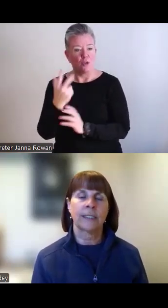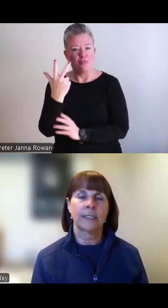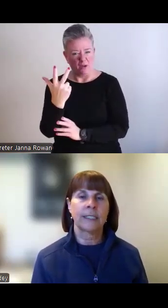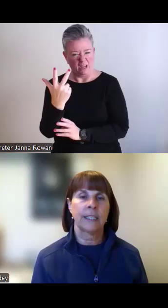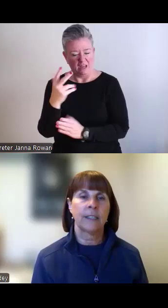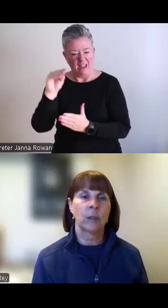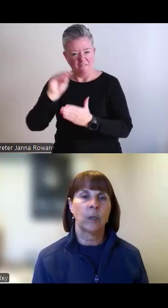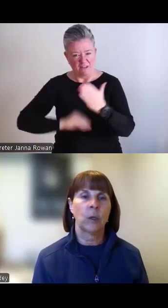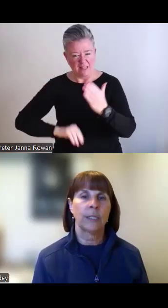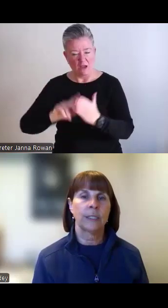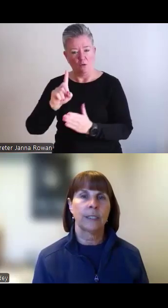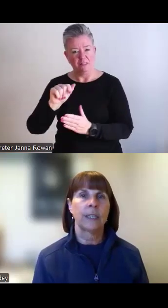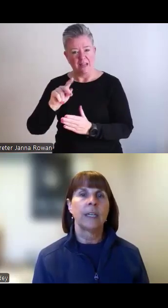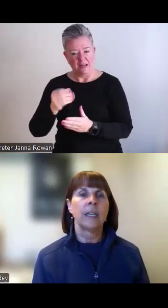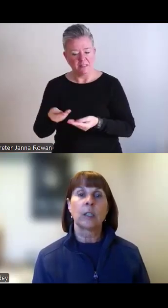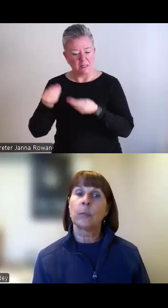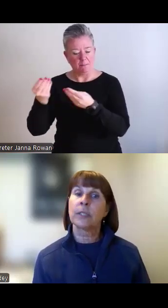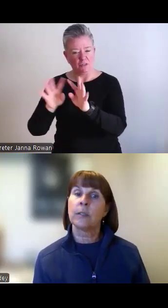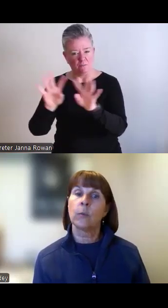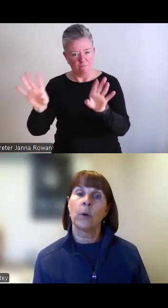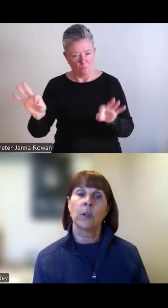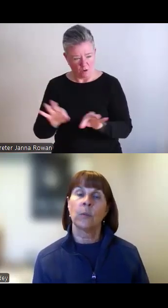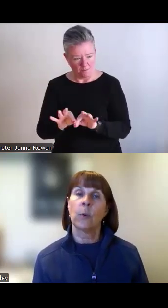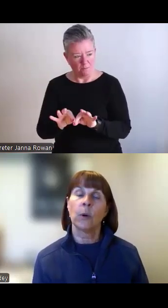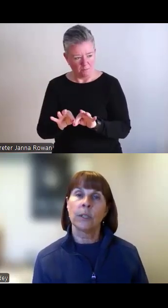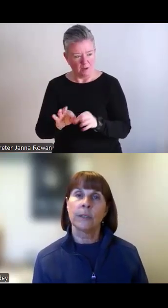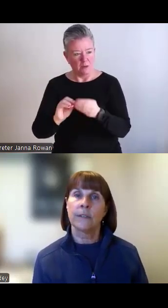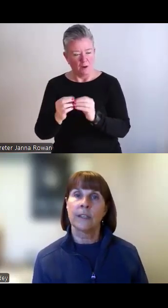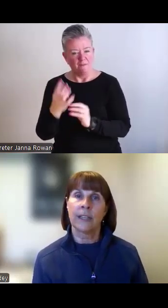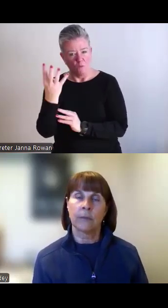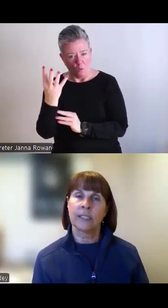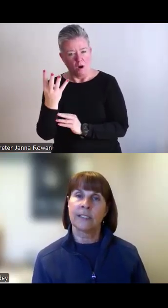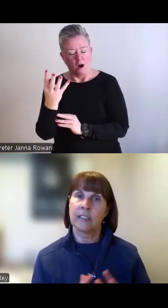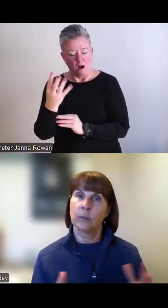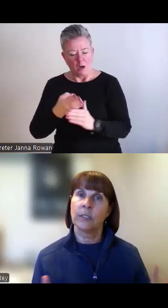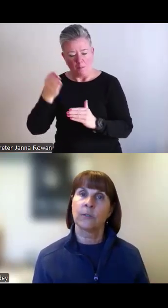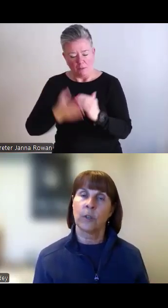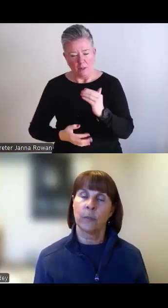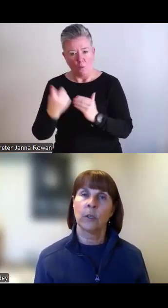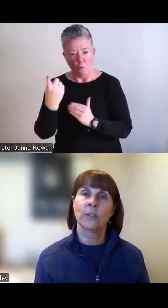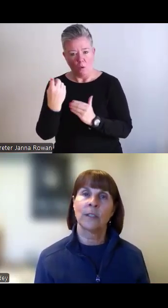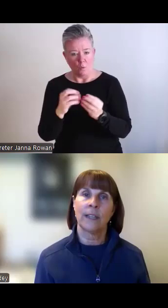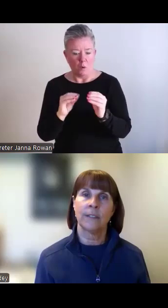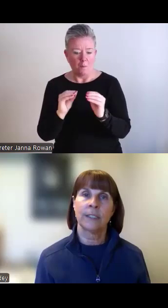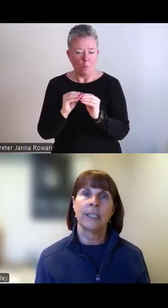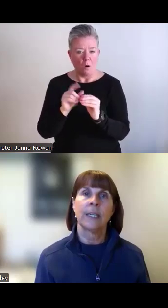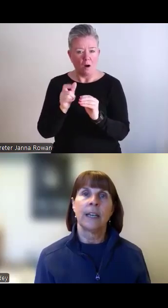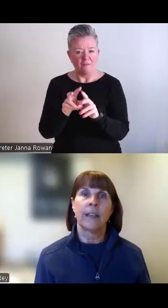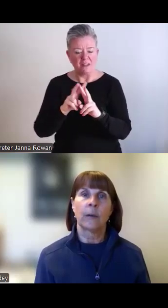to look at in detail in a moment. Complete one or more of the language assessments from those eleven